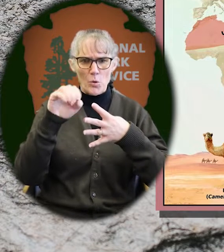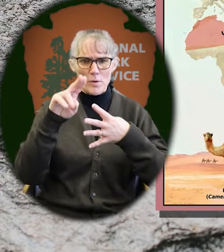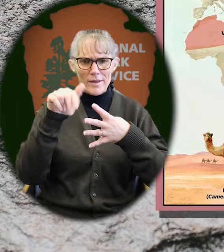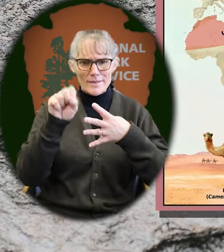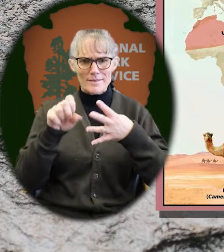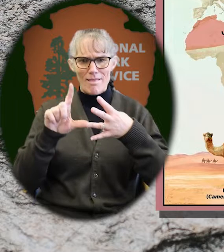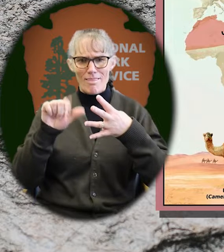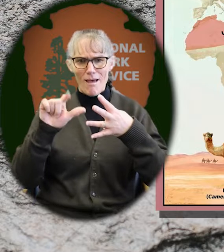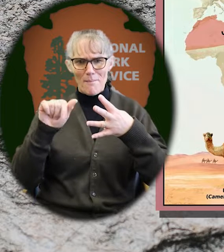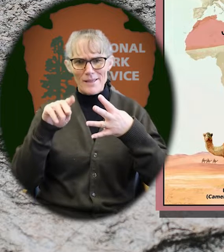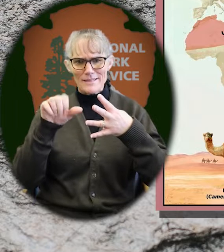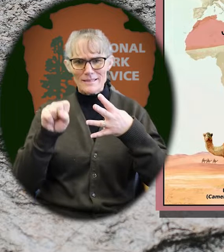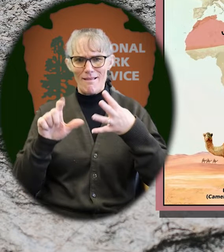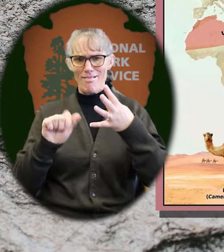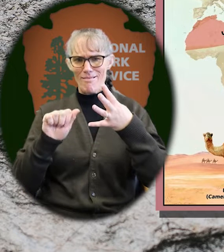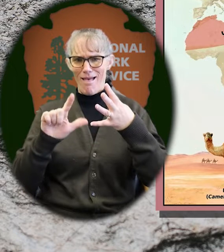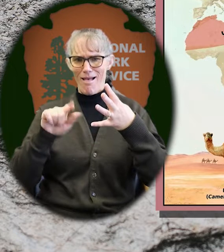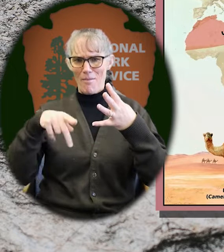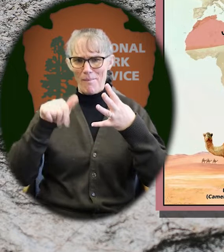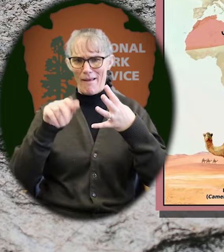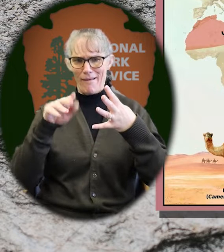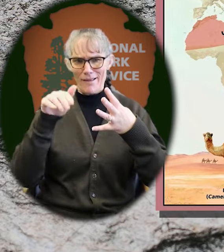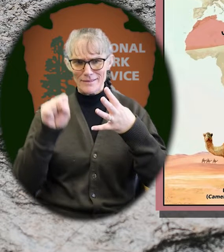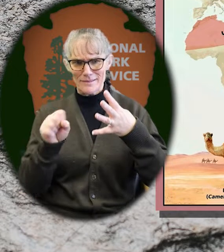And those are all within the group of camelids.